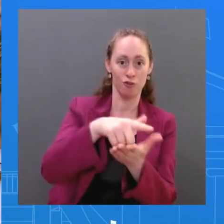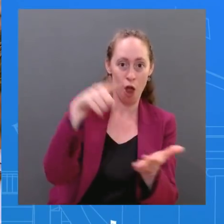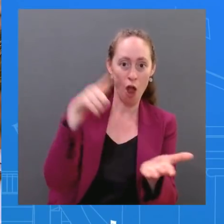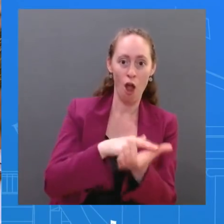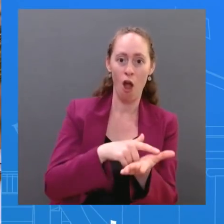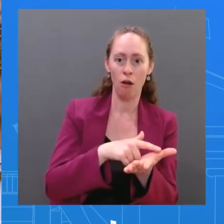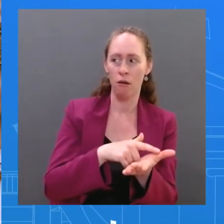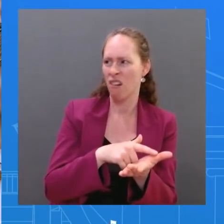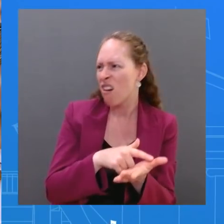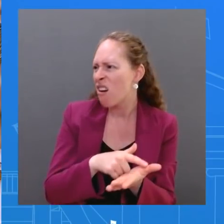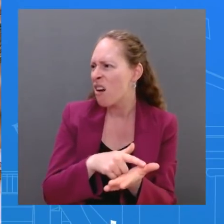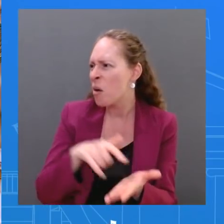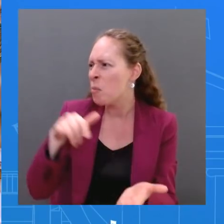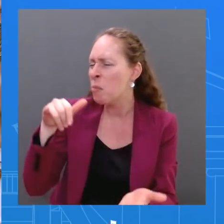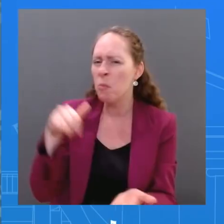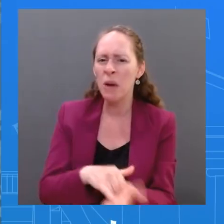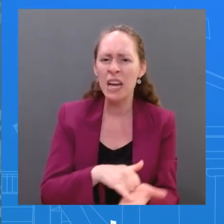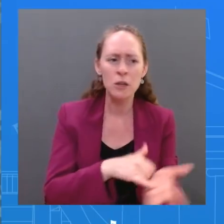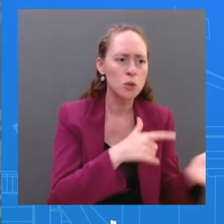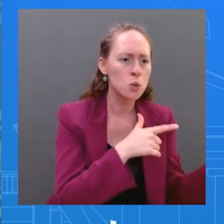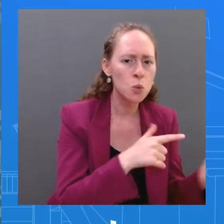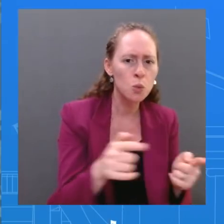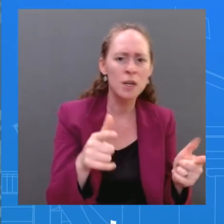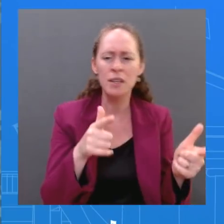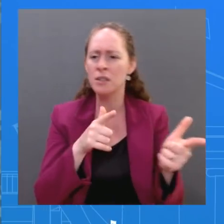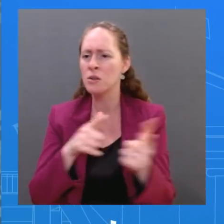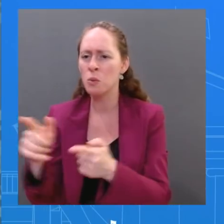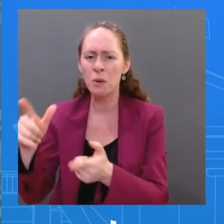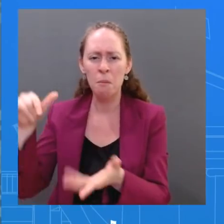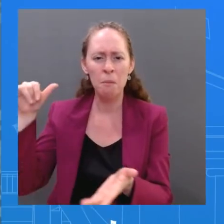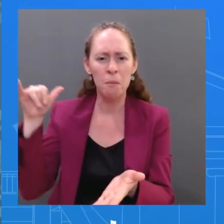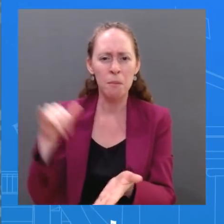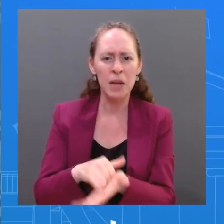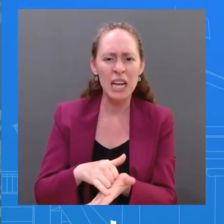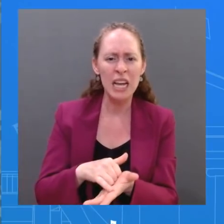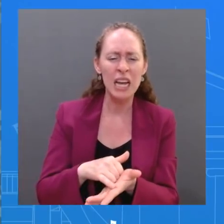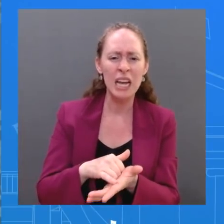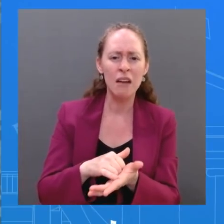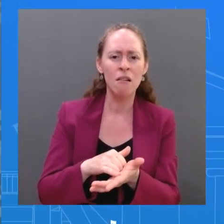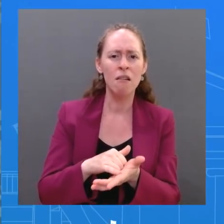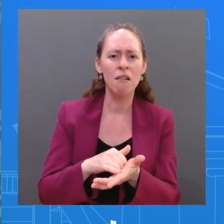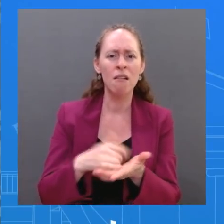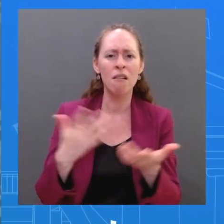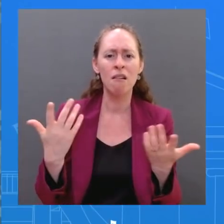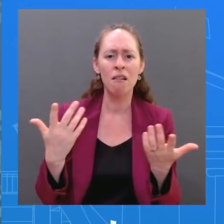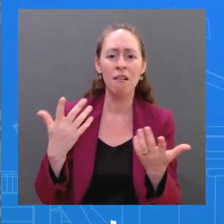And he wants to go further. I mean, he has said that. He has been very clear on saying that as much as he welcomed